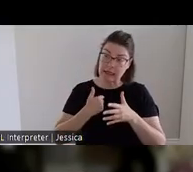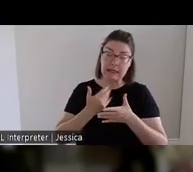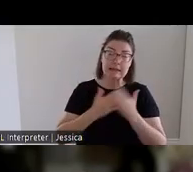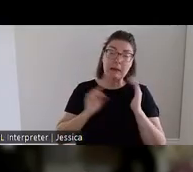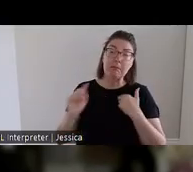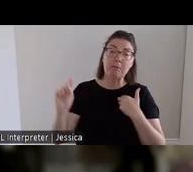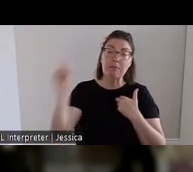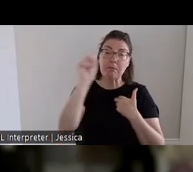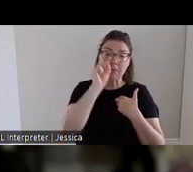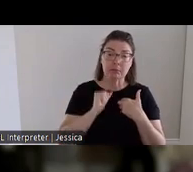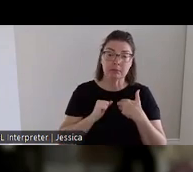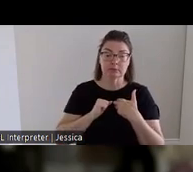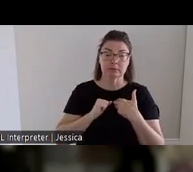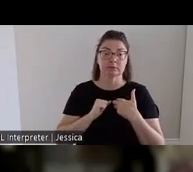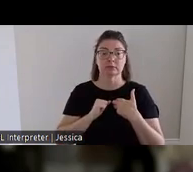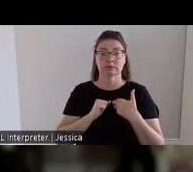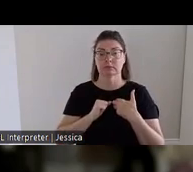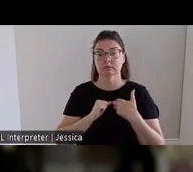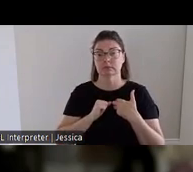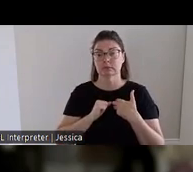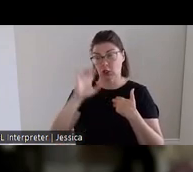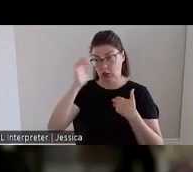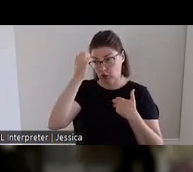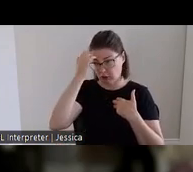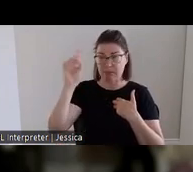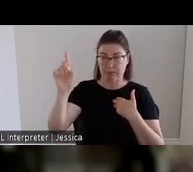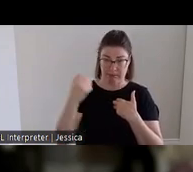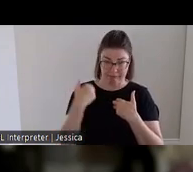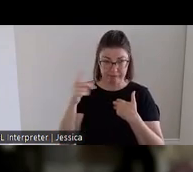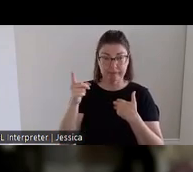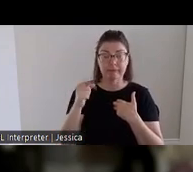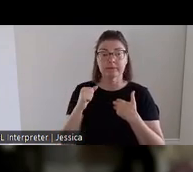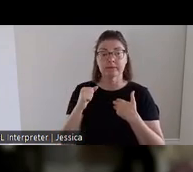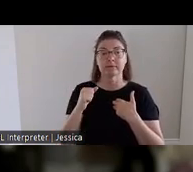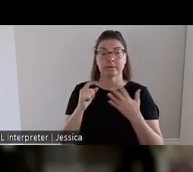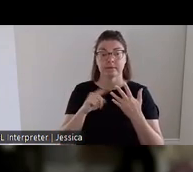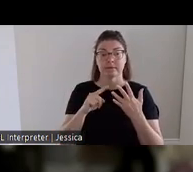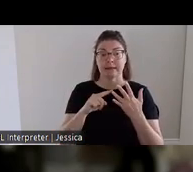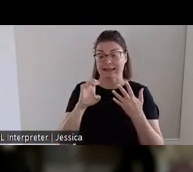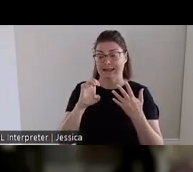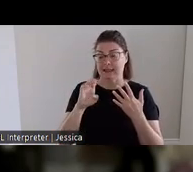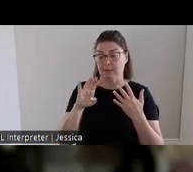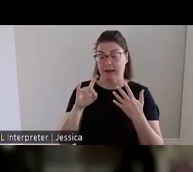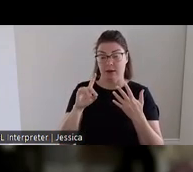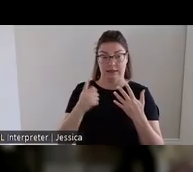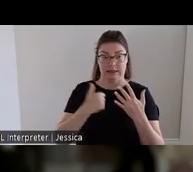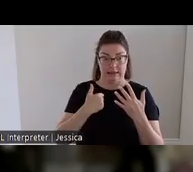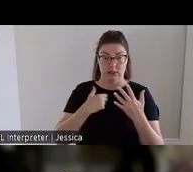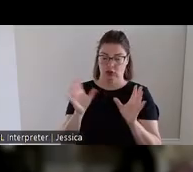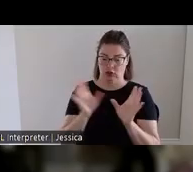outside of, in Europe. And actually, eBound Canada got certified by Benetech, and they're